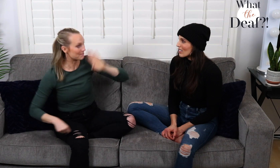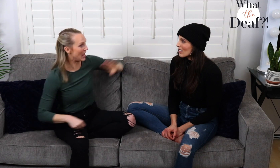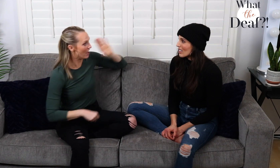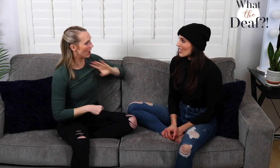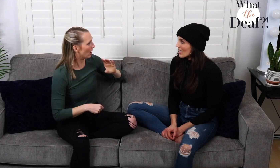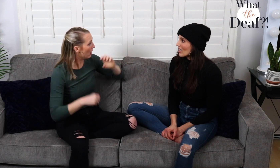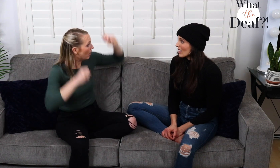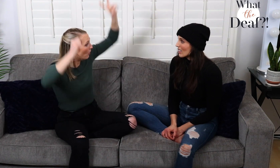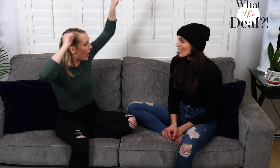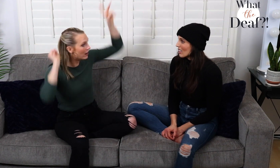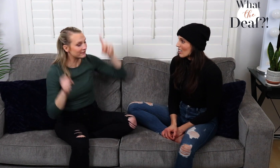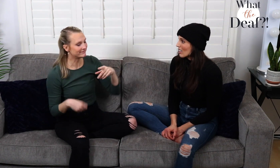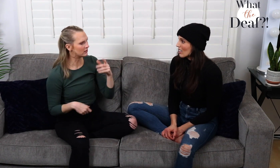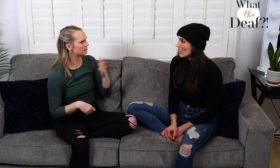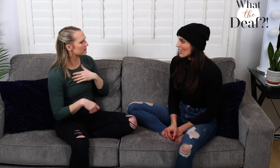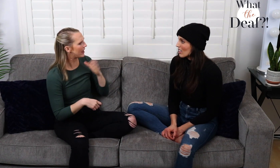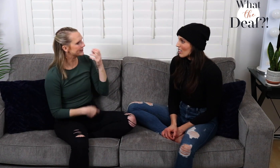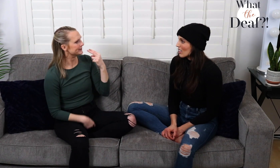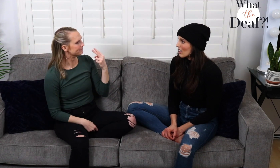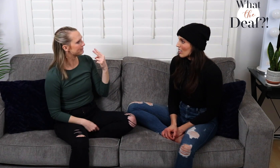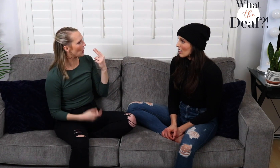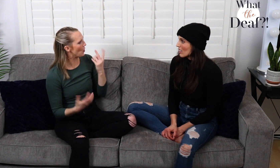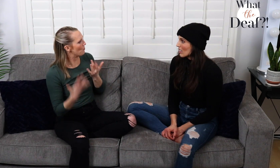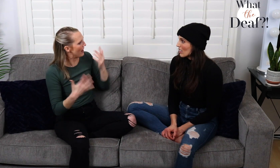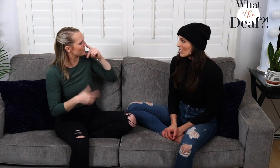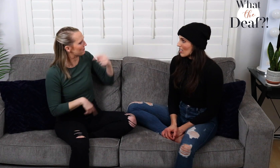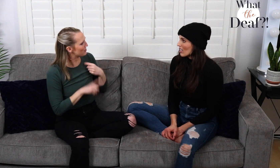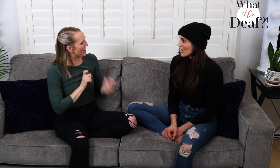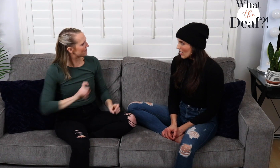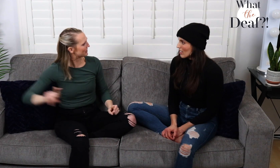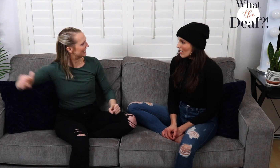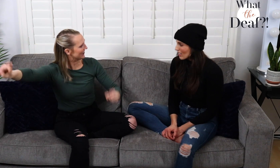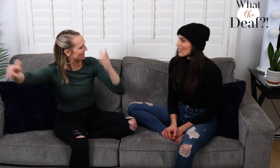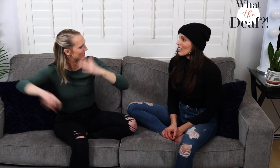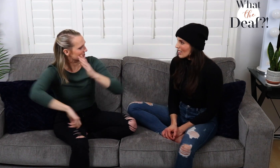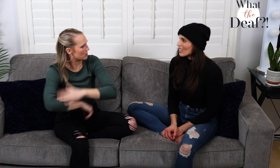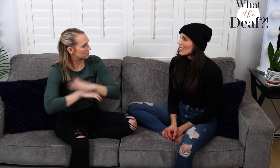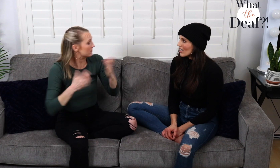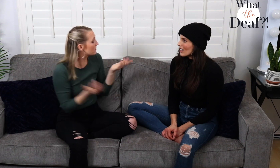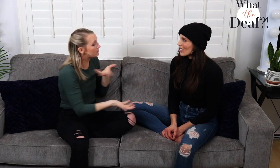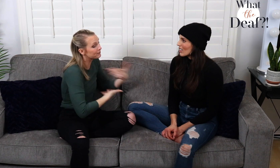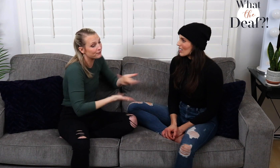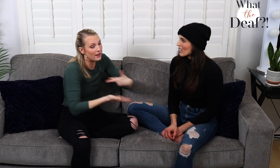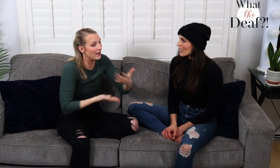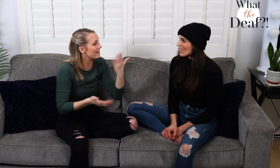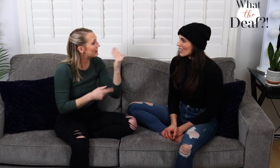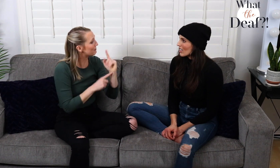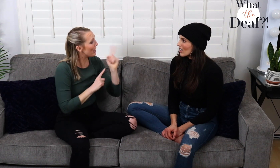get two beers!” and he's like, “Okay!” So my cousin like that mean was waiting for me to actually go up to the bar. And so we interact it for about